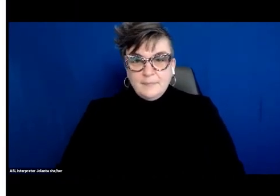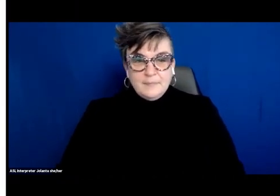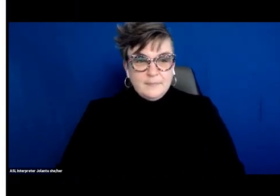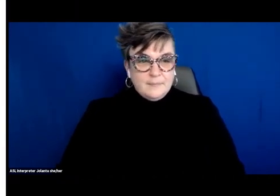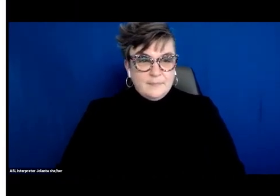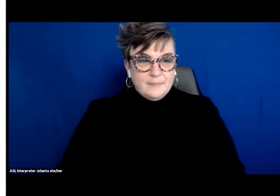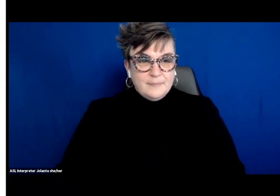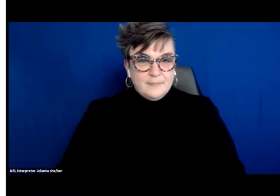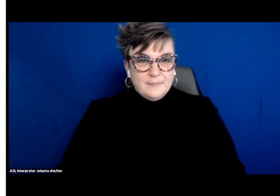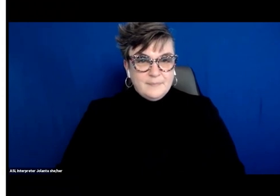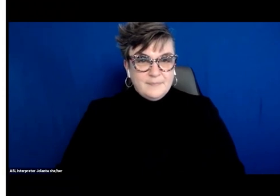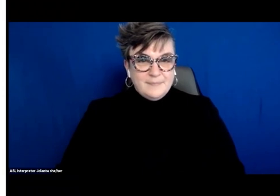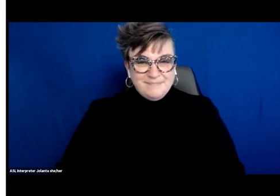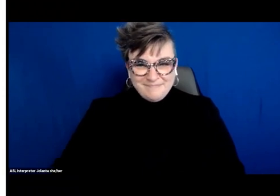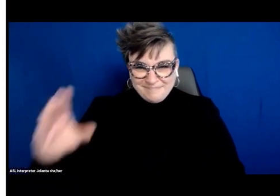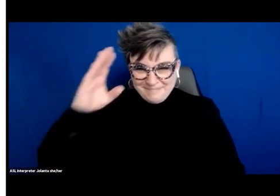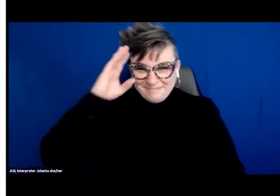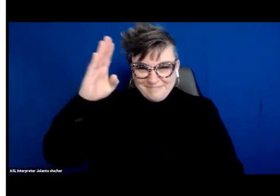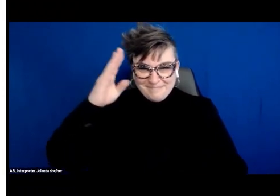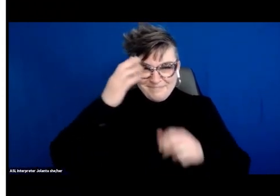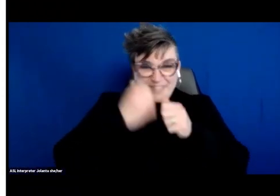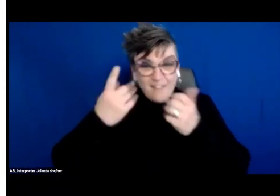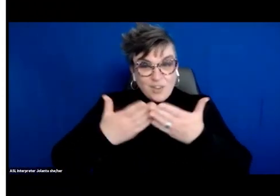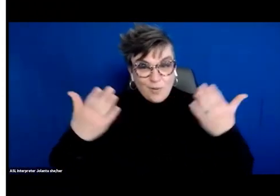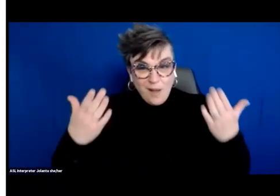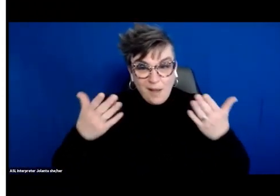[DAHENE GUSTAVE:] Hello, everyone, and welcome to today’s workshop. My name is